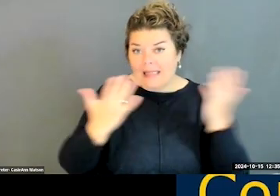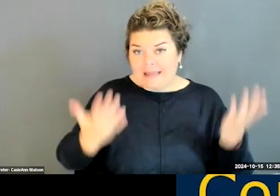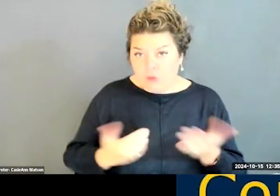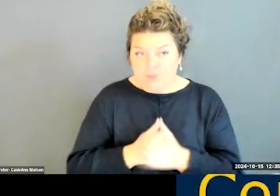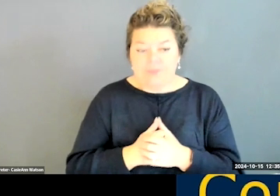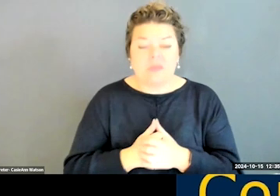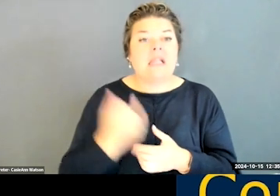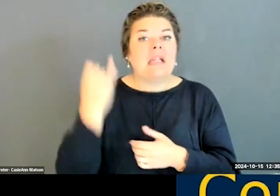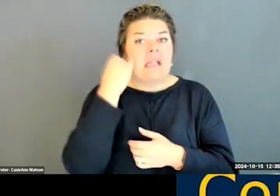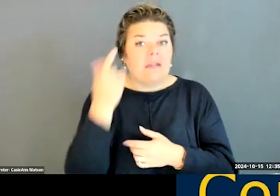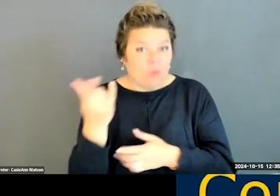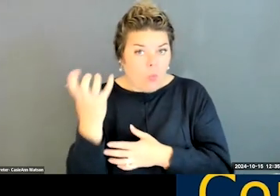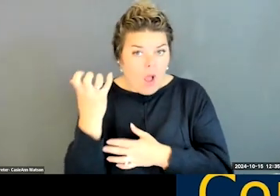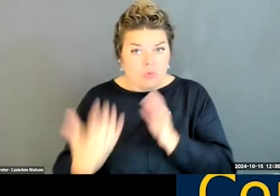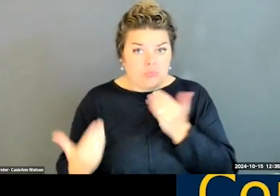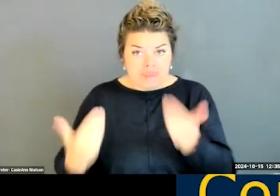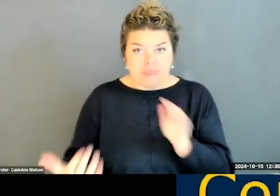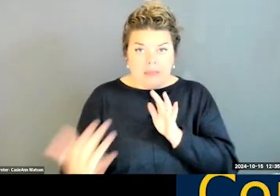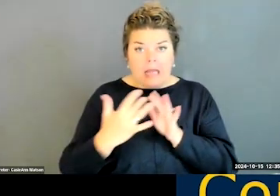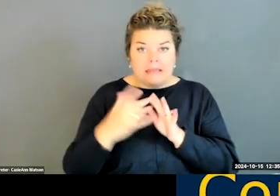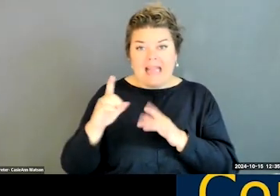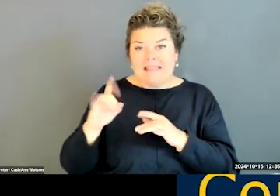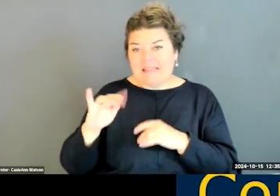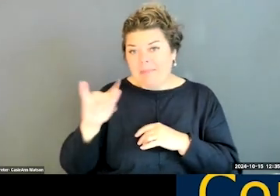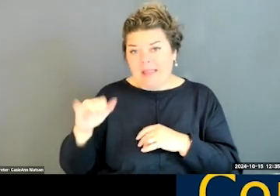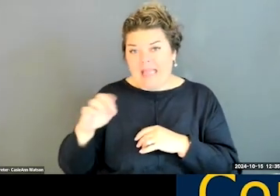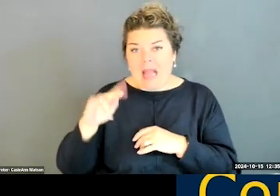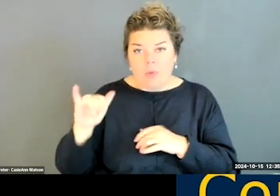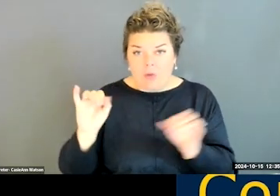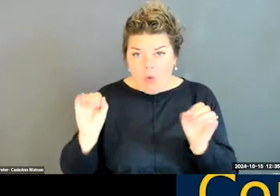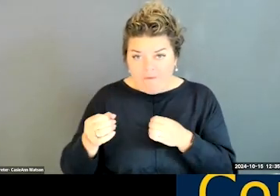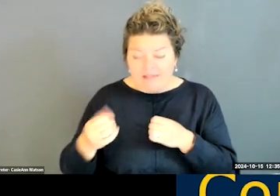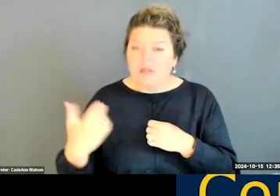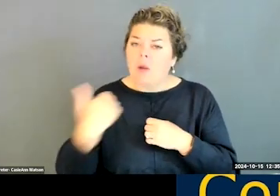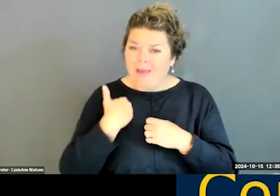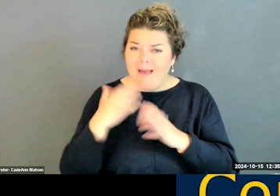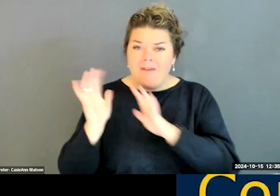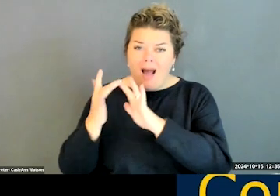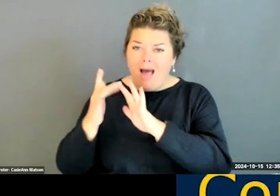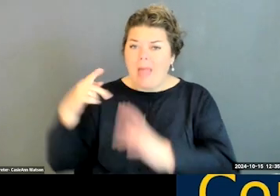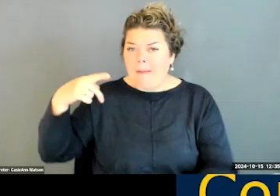So if you're wanting to reach out to the Disability Equity Office, we do have an online portal for you to do so.